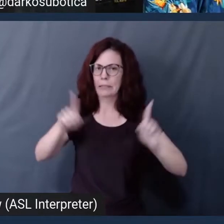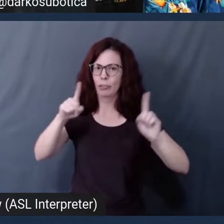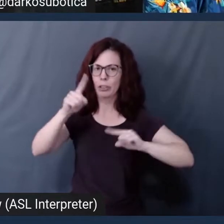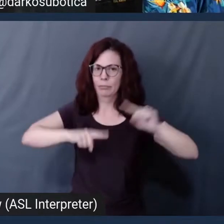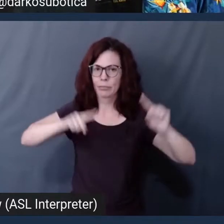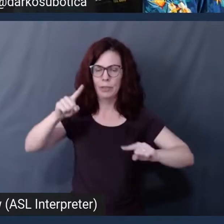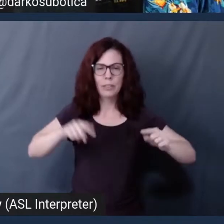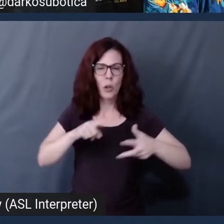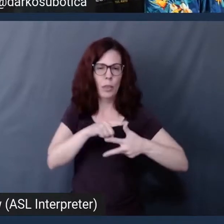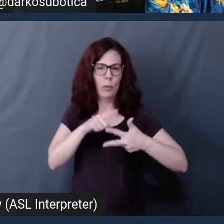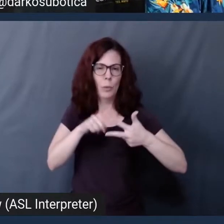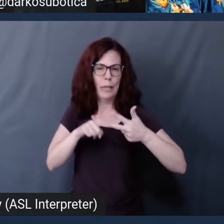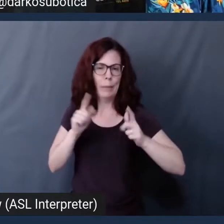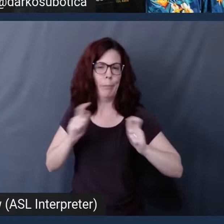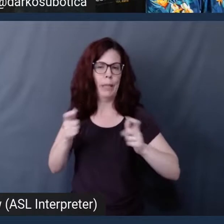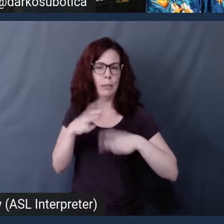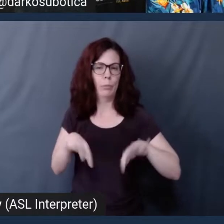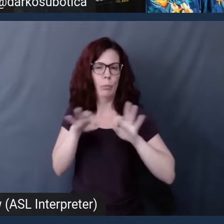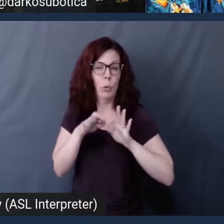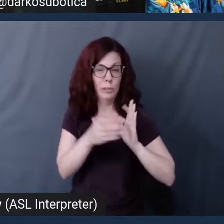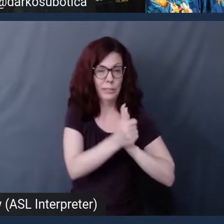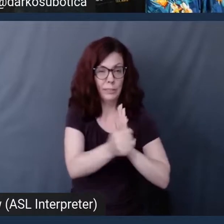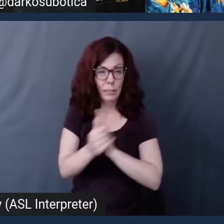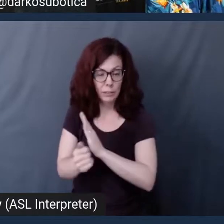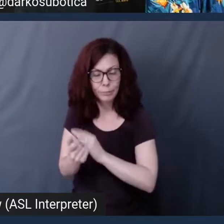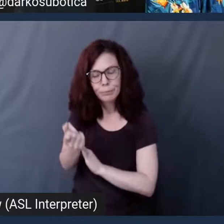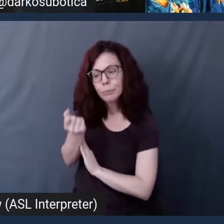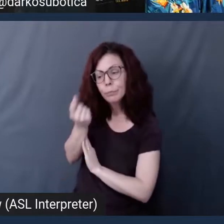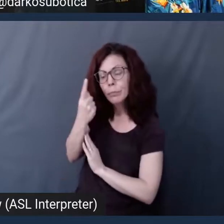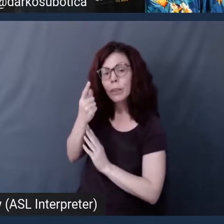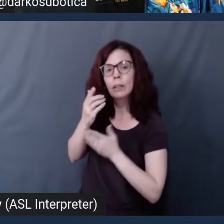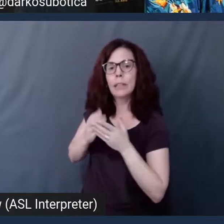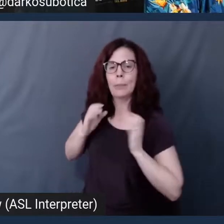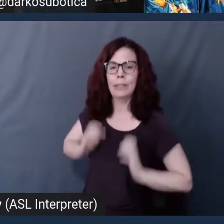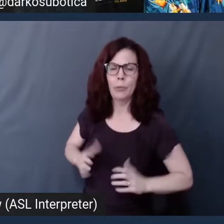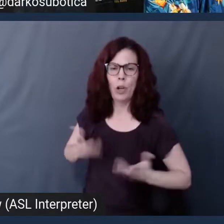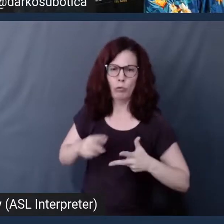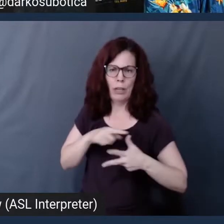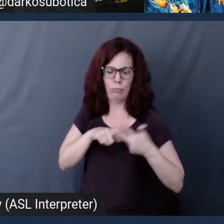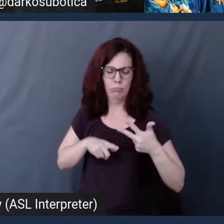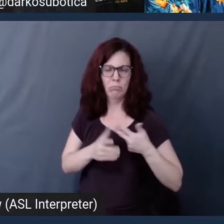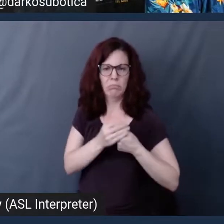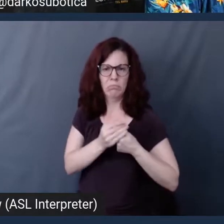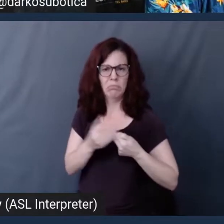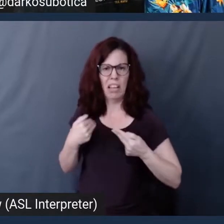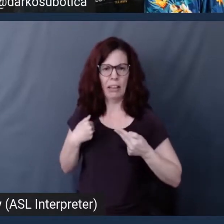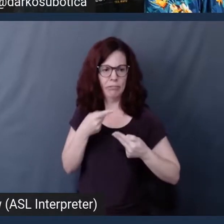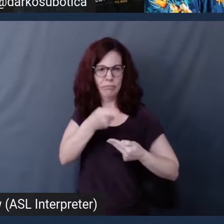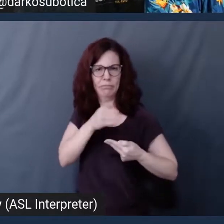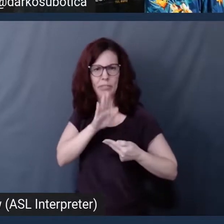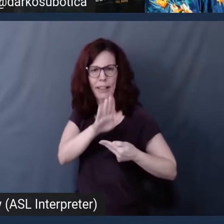So these are the three big skills. Now some of our customers already have all three of these skills in-house, which is great, and we want to empower those customers